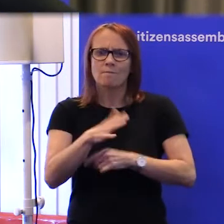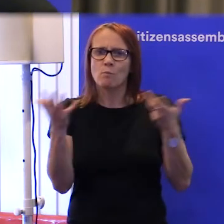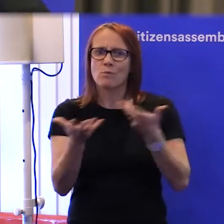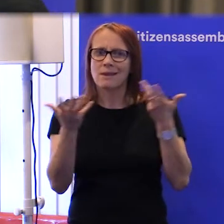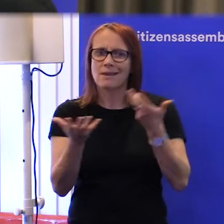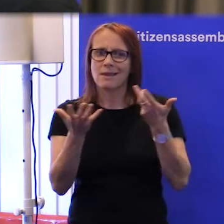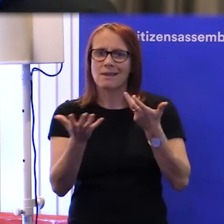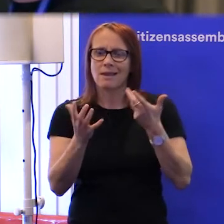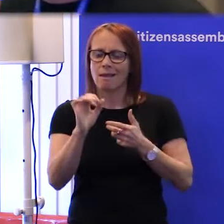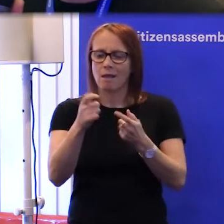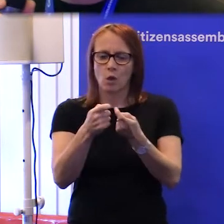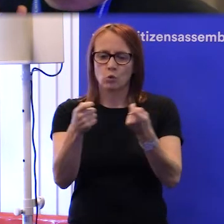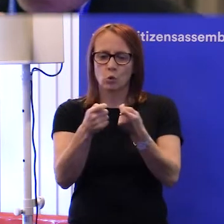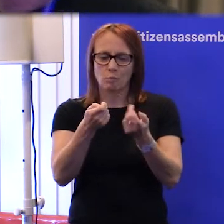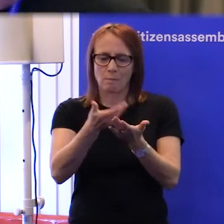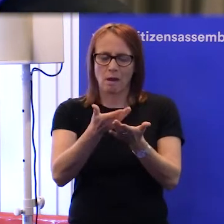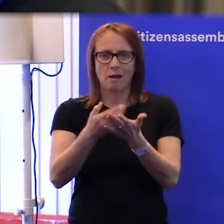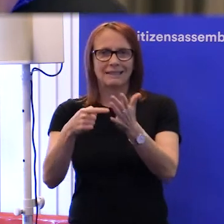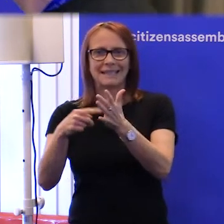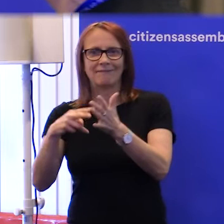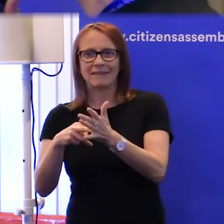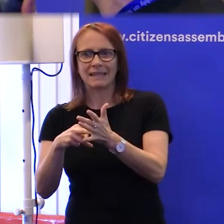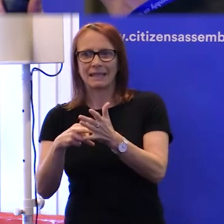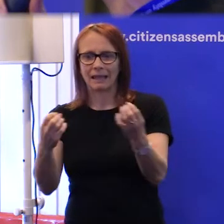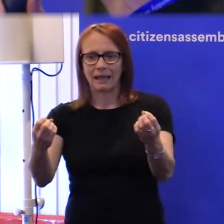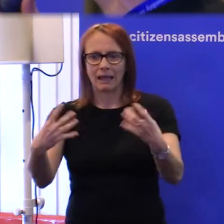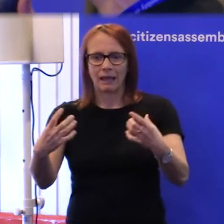which the newspapers and television actually present that news to you